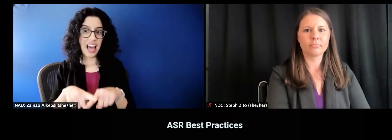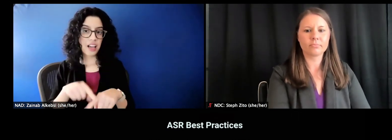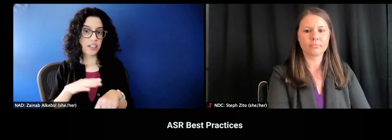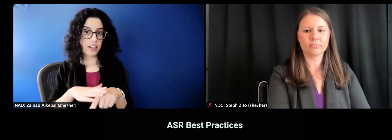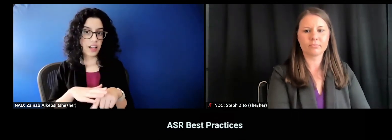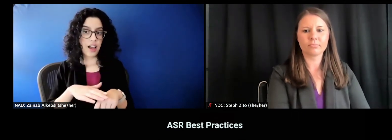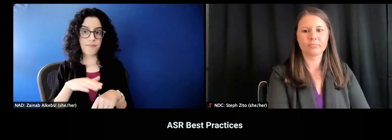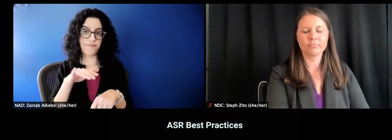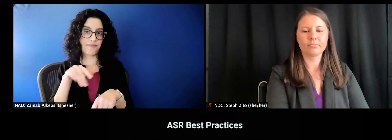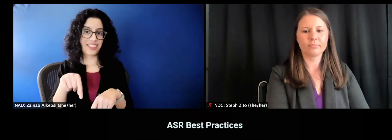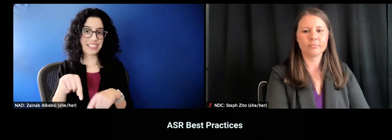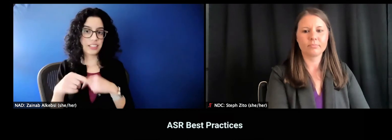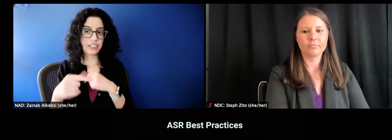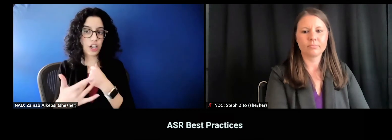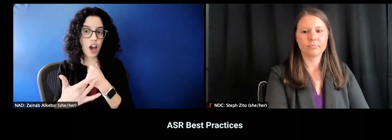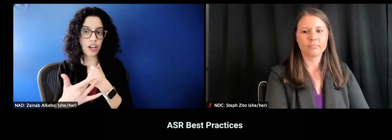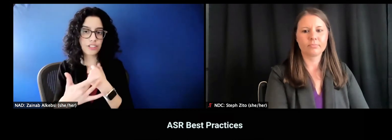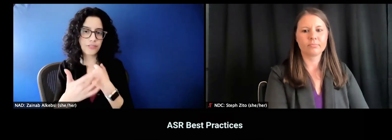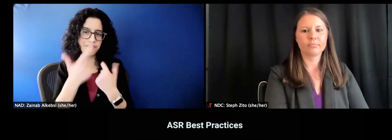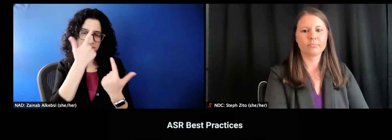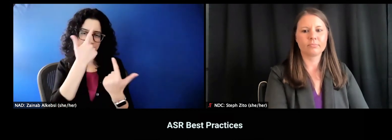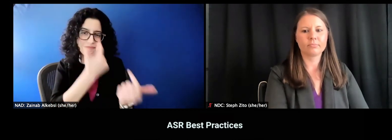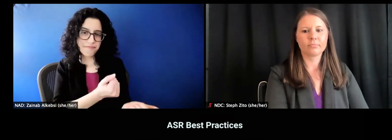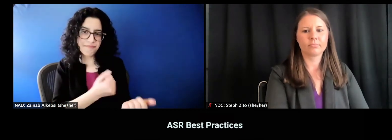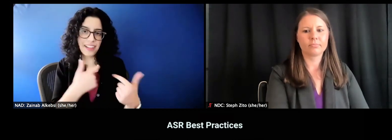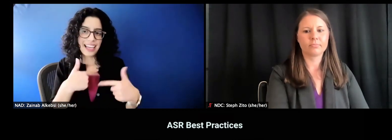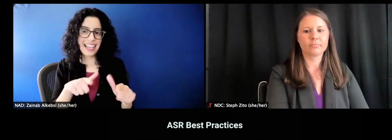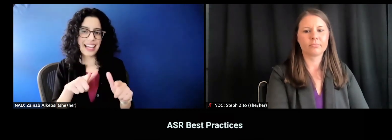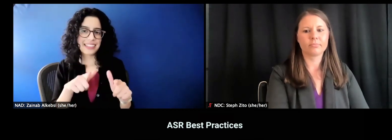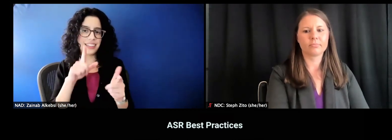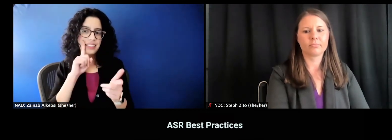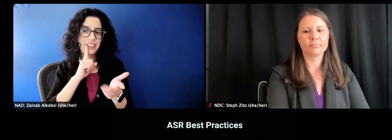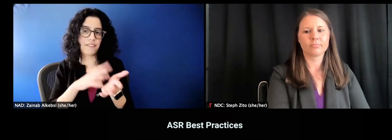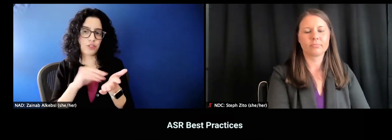on this technology, let the deaf student choose for themselves.